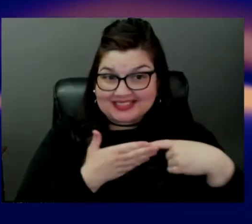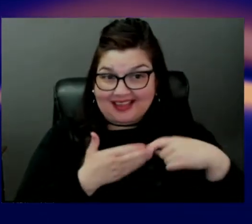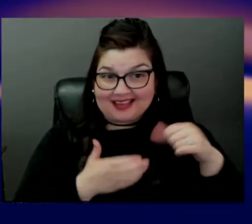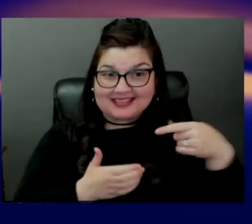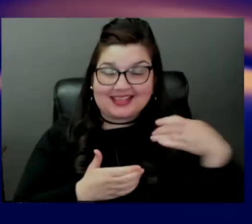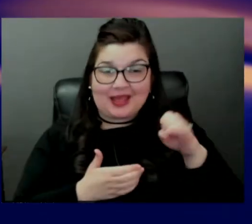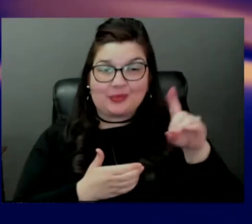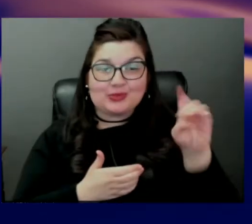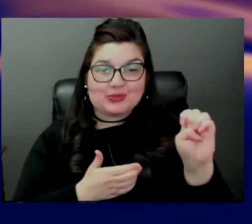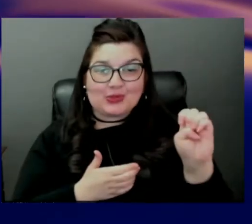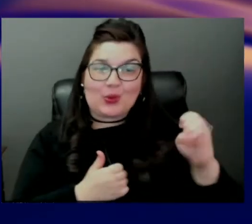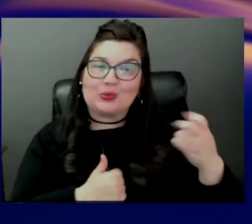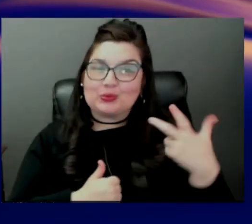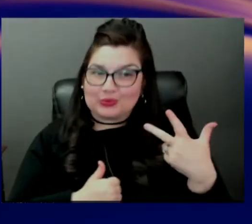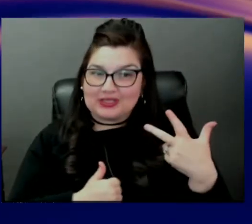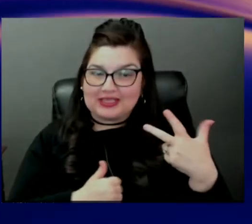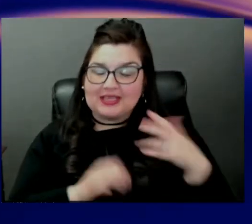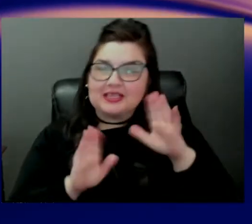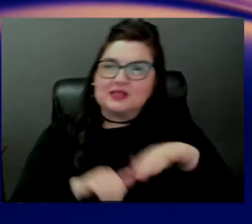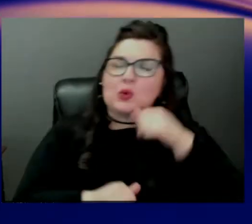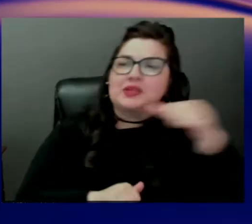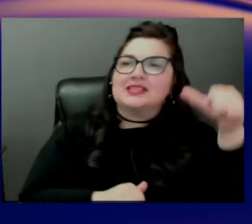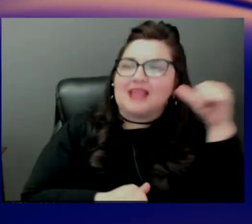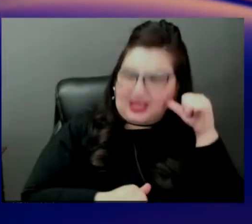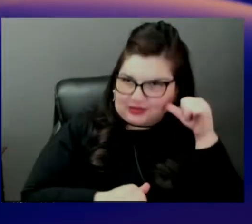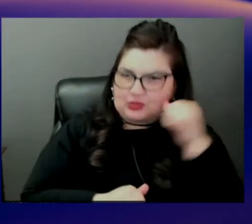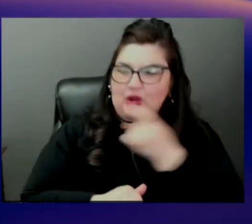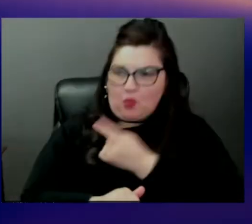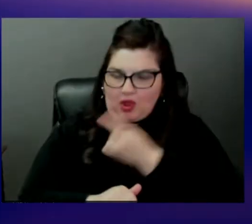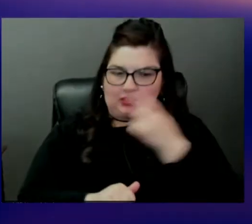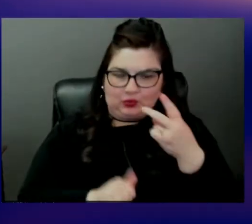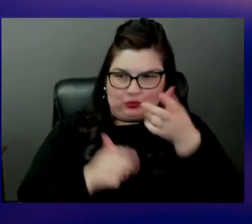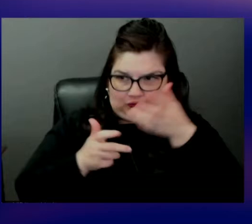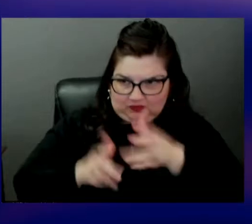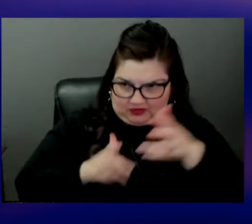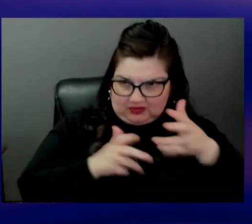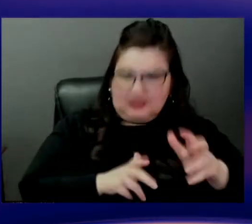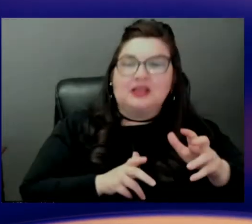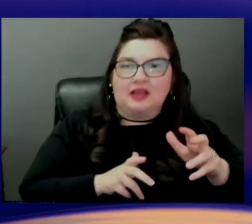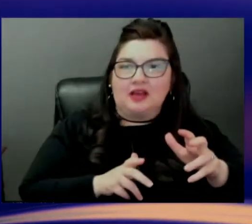I think so, yesterday we covered episode one and two. So for, for folks who have missed out,